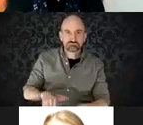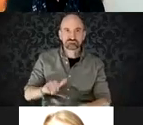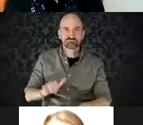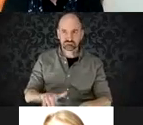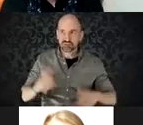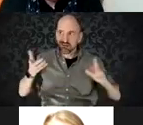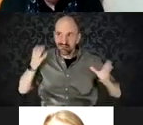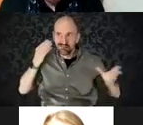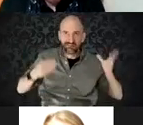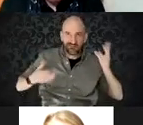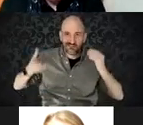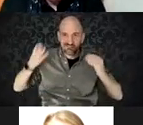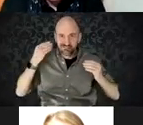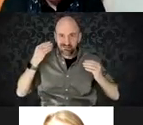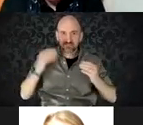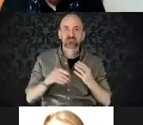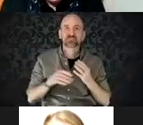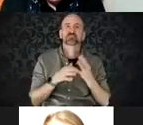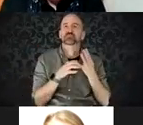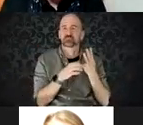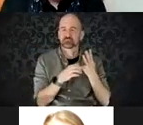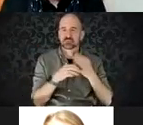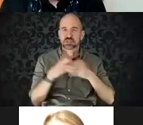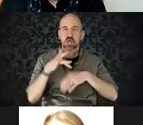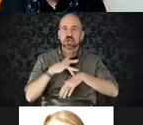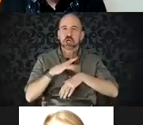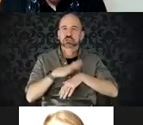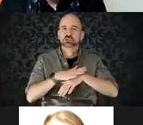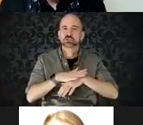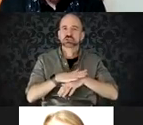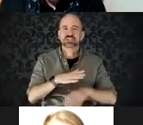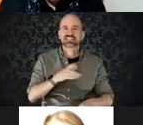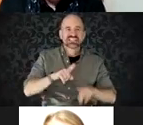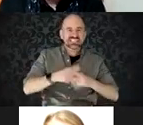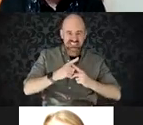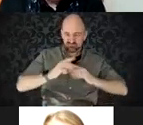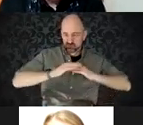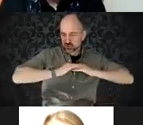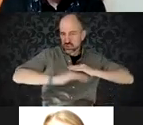Sound, create contrasting sounds. You strictly water to stimulate hearing or add a waterfall or fountain for a